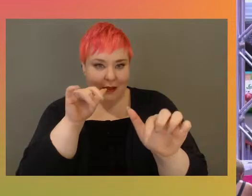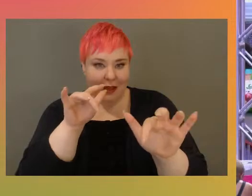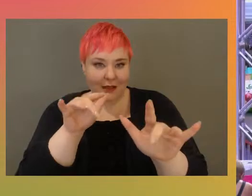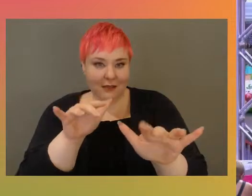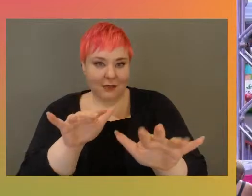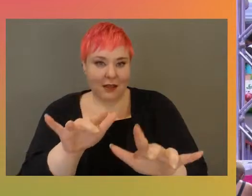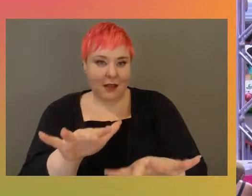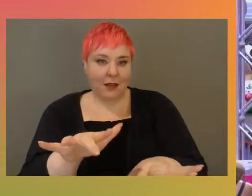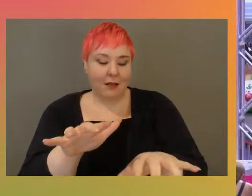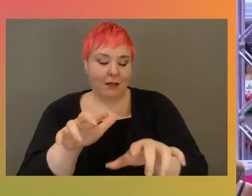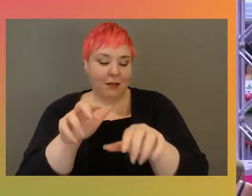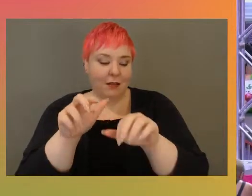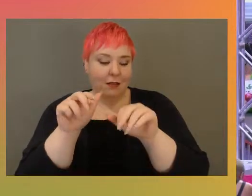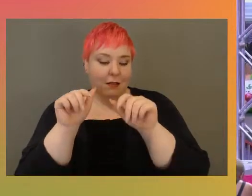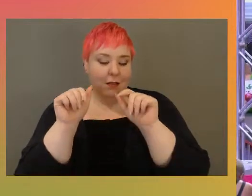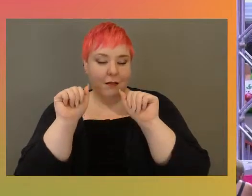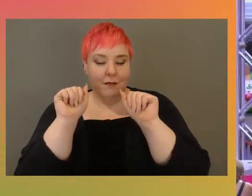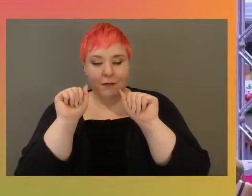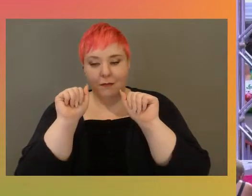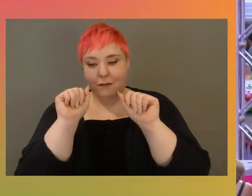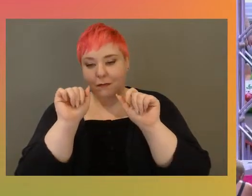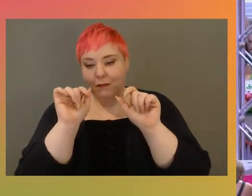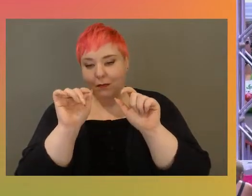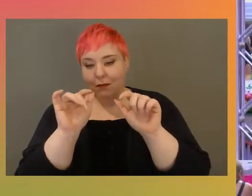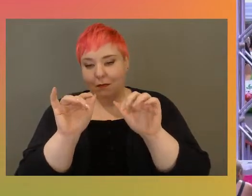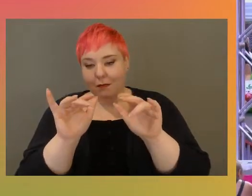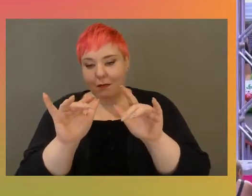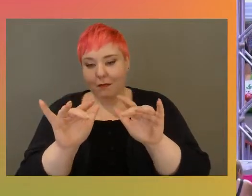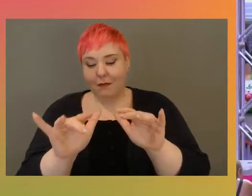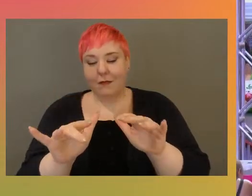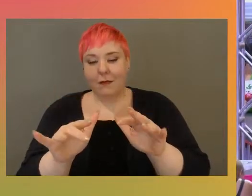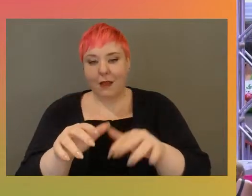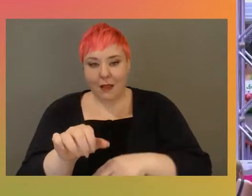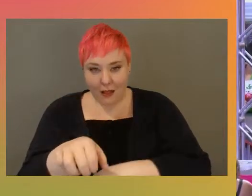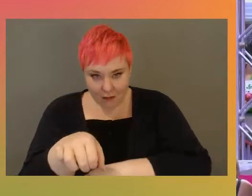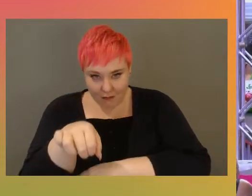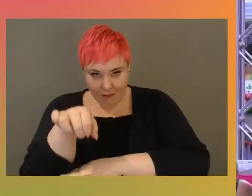TURN YOUR PALMS TO THE SKY. EXHALE, EXHALE.